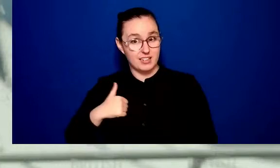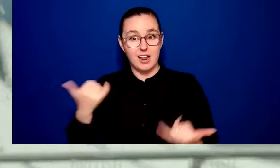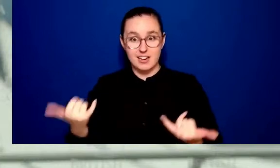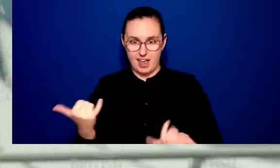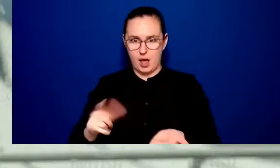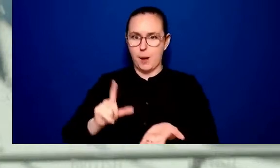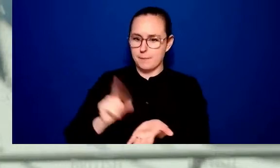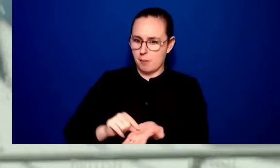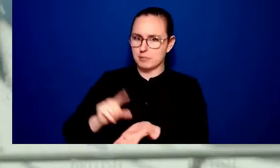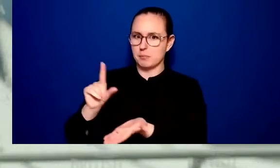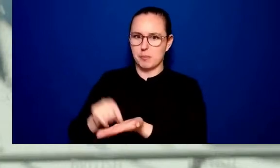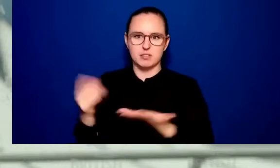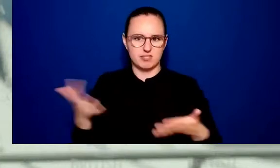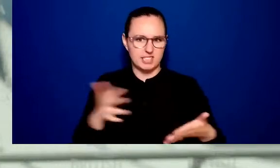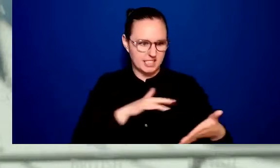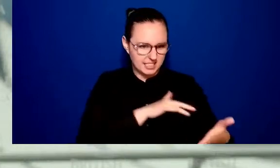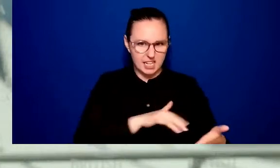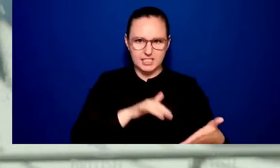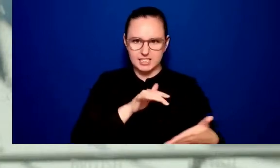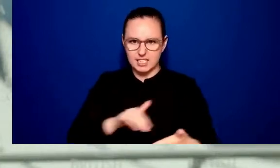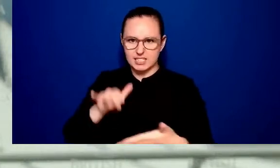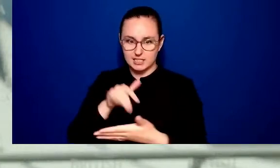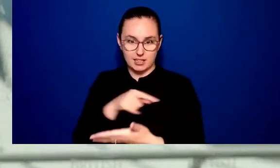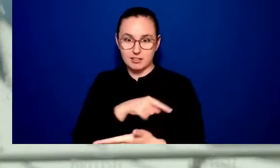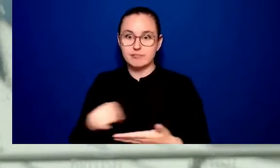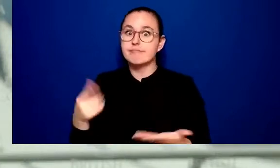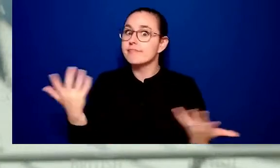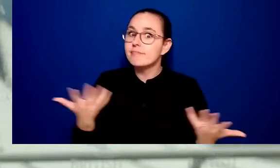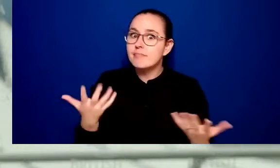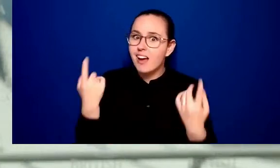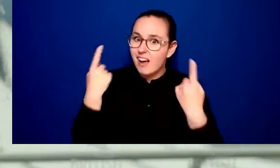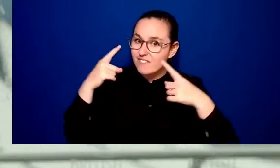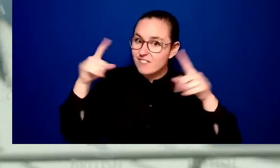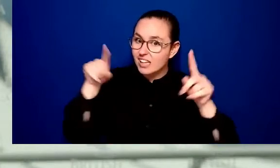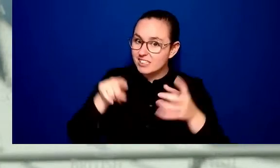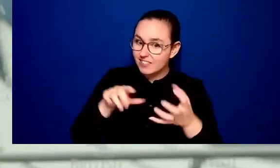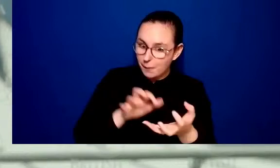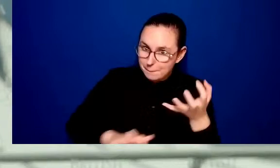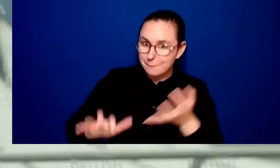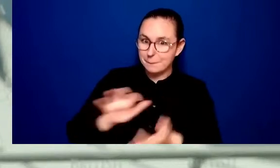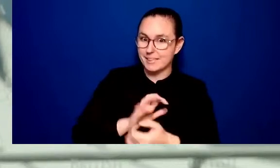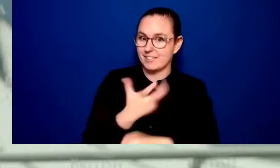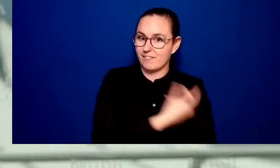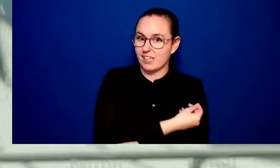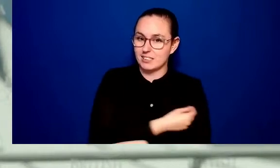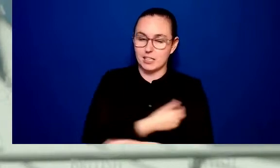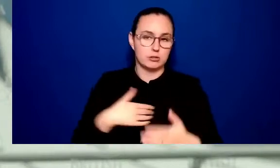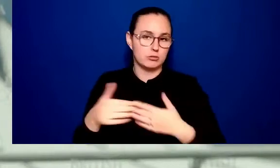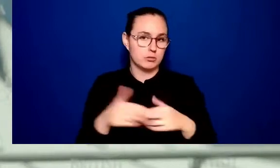effectiveness of the mix and match schedules, whether it's two different doses of MRNA vaccine or whether it's